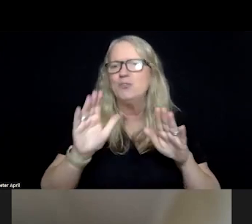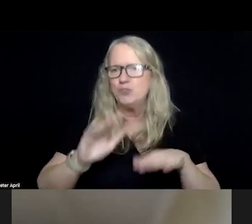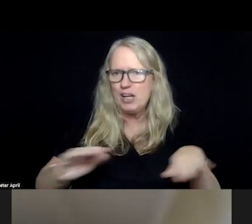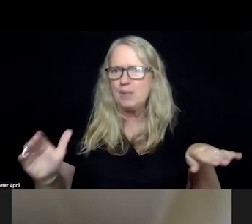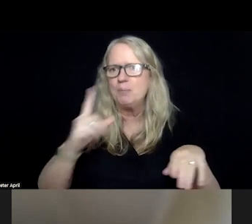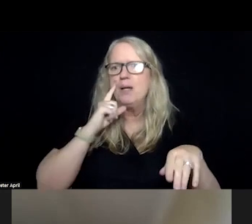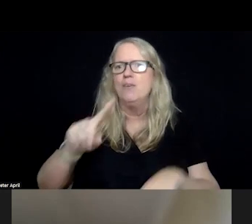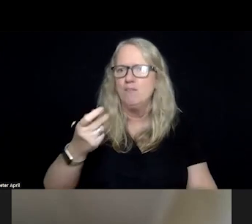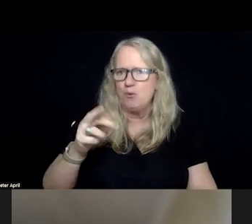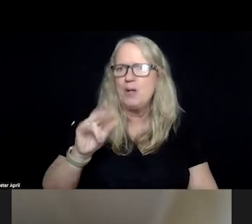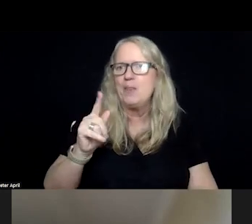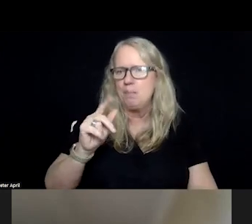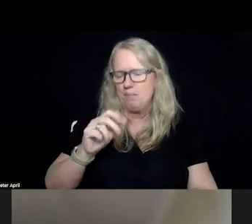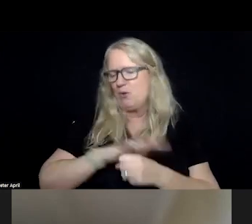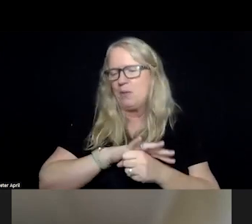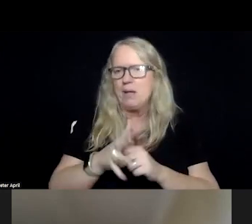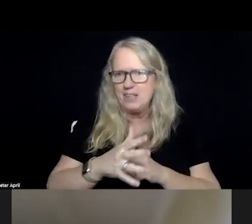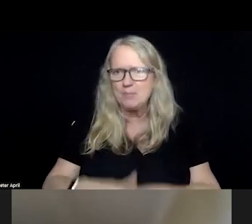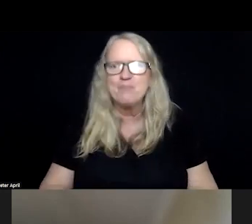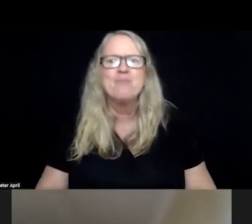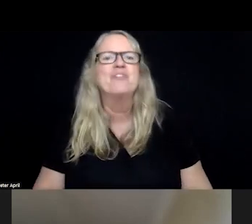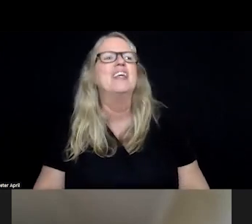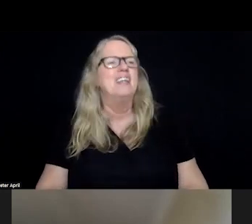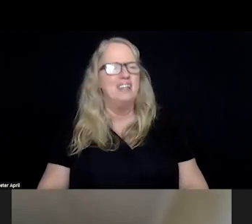INTERRUPTED KIDS? >> THANK YOU SO MUCH.